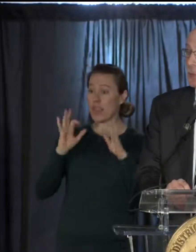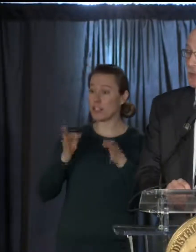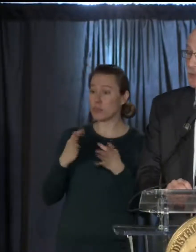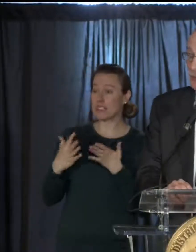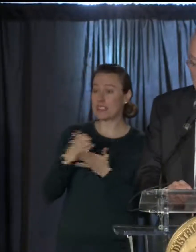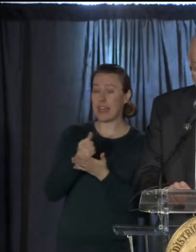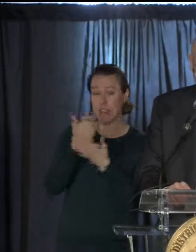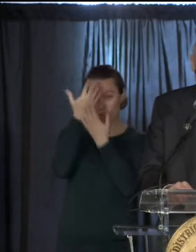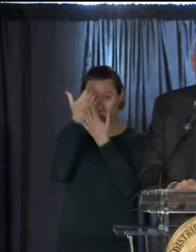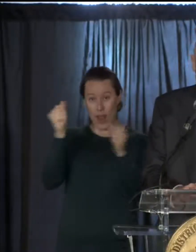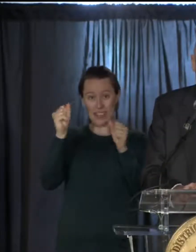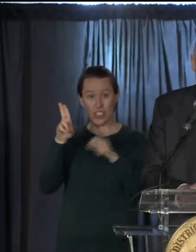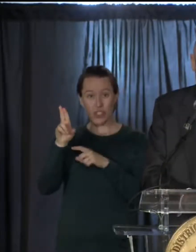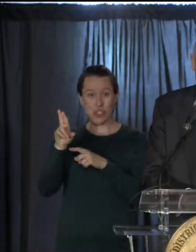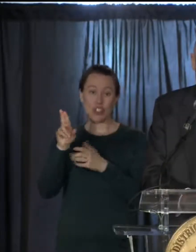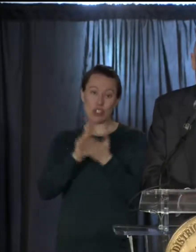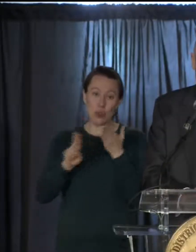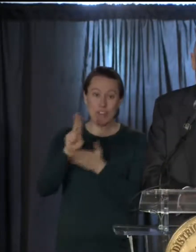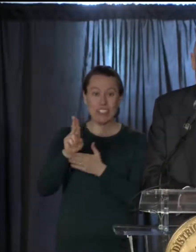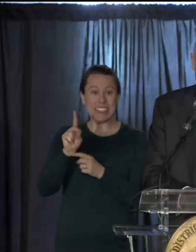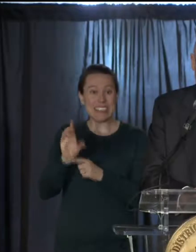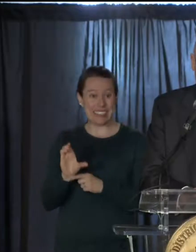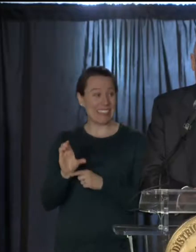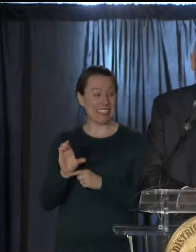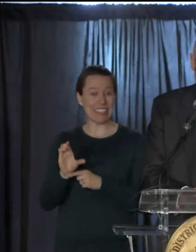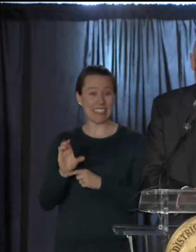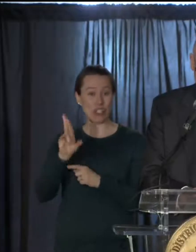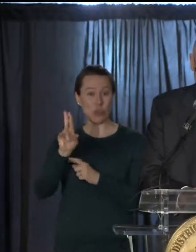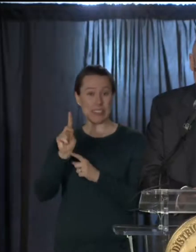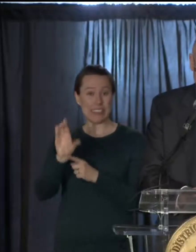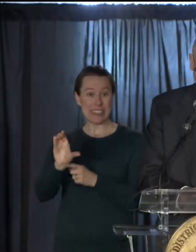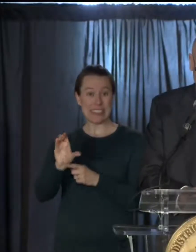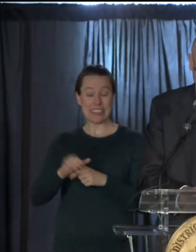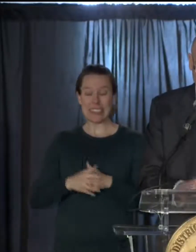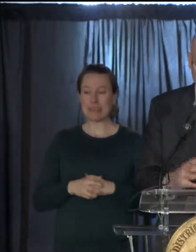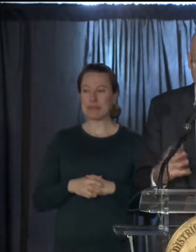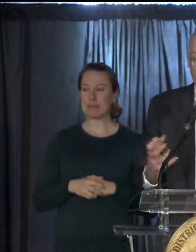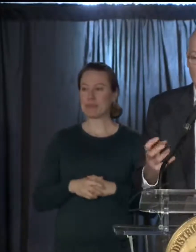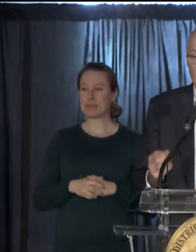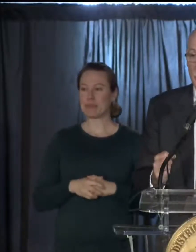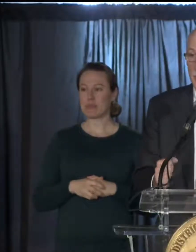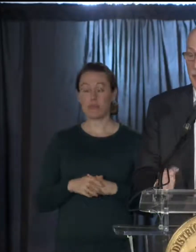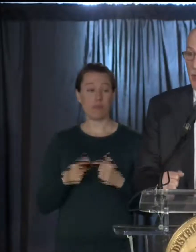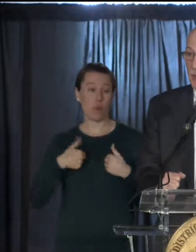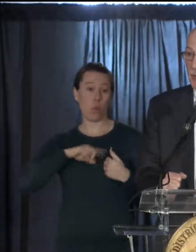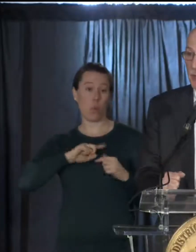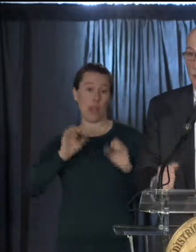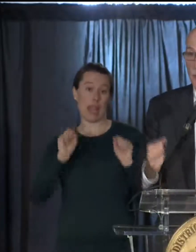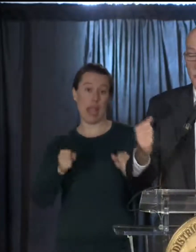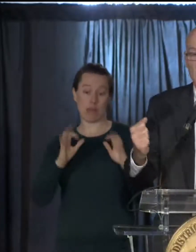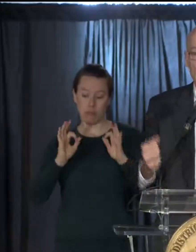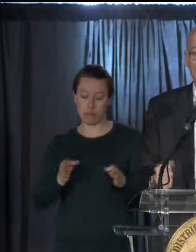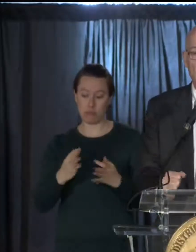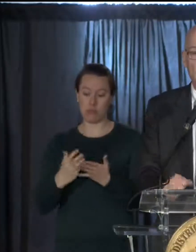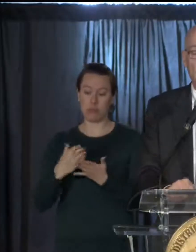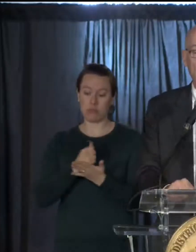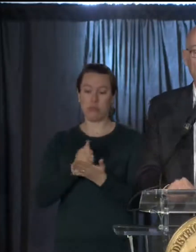THE PRESIDENT OF THE UNIVERSITY OF THE DISTRICT OF COLUMBIA. WE CAN DETERMINE THE SALARY OF THE CITY ADMINISTRATOR AND THE